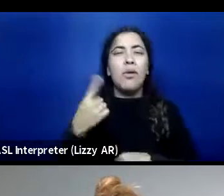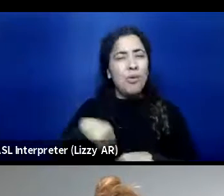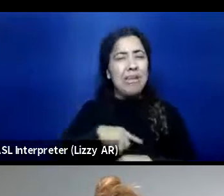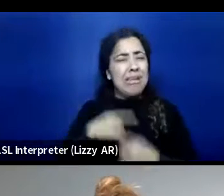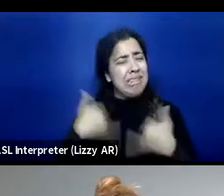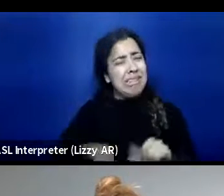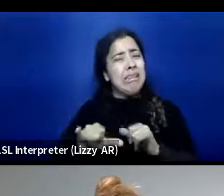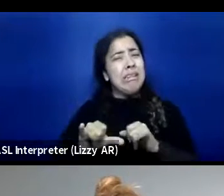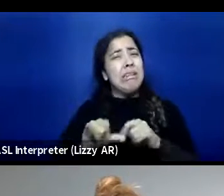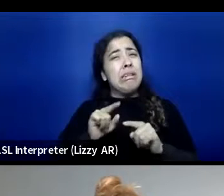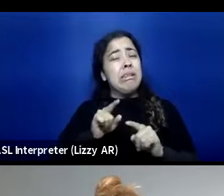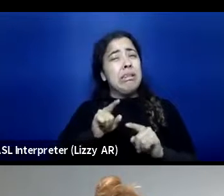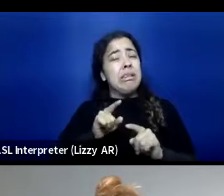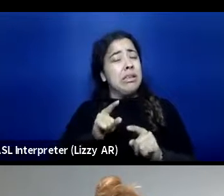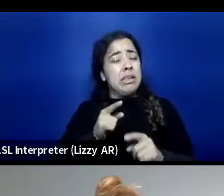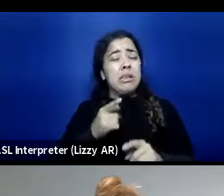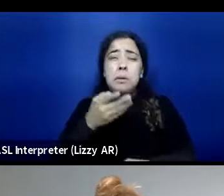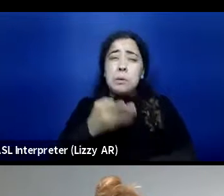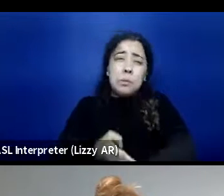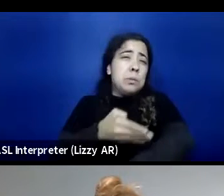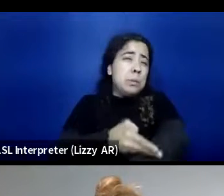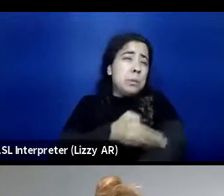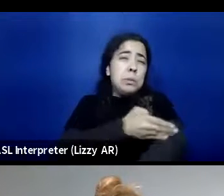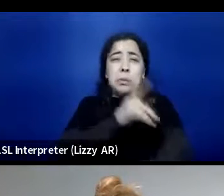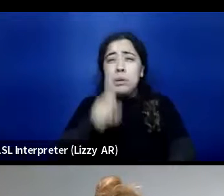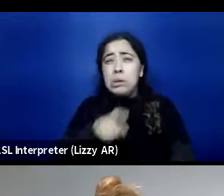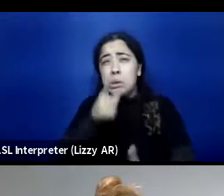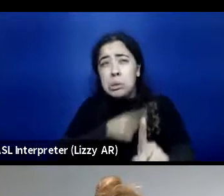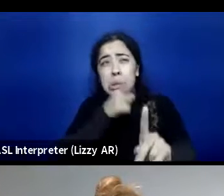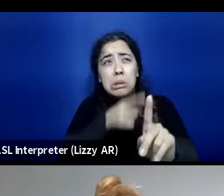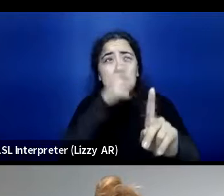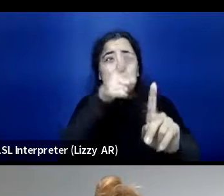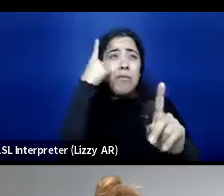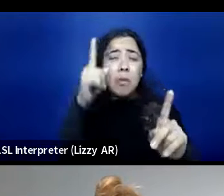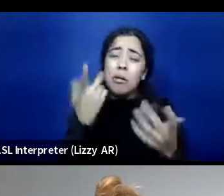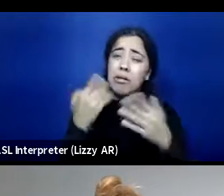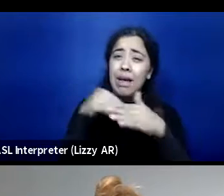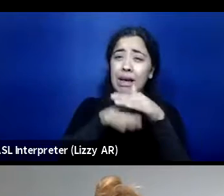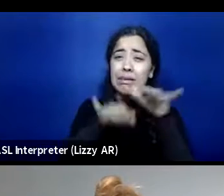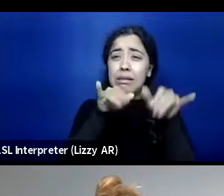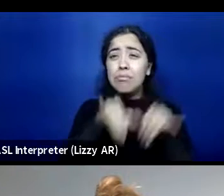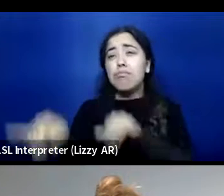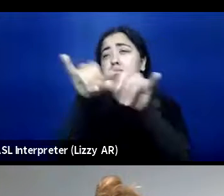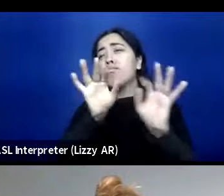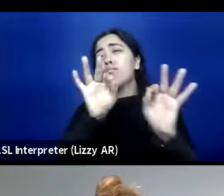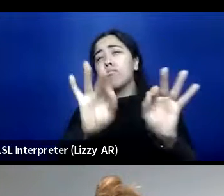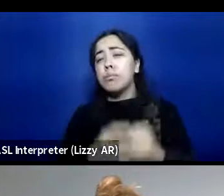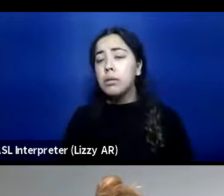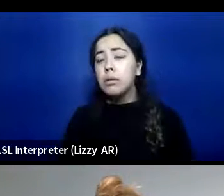to do that for accessibility purposes. But I also want to argue